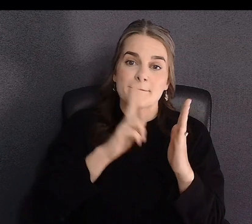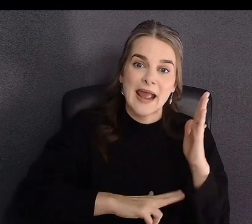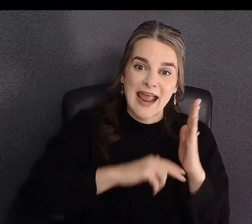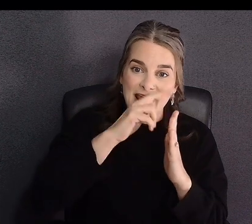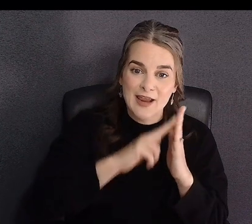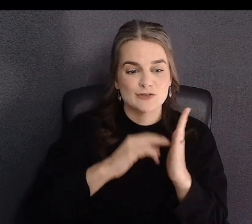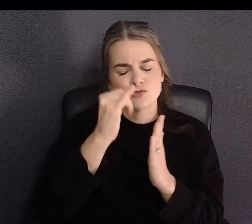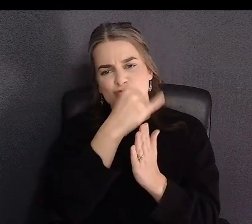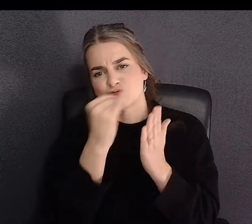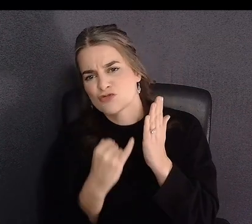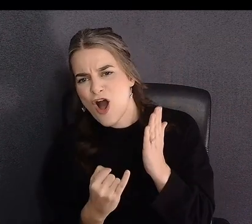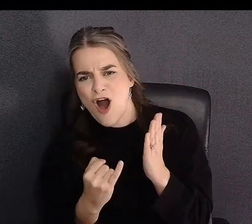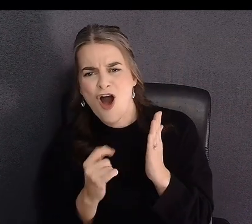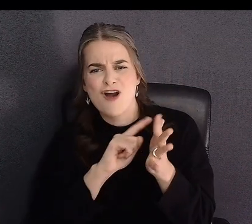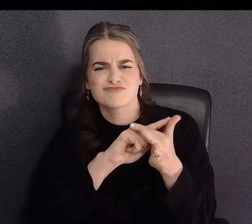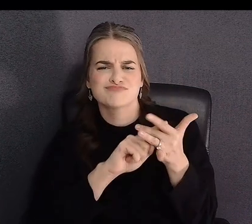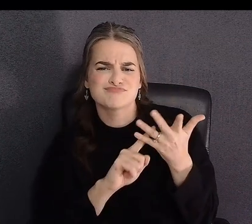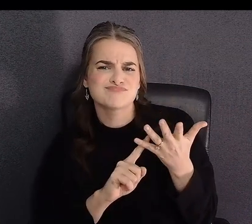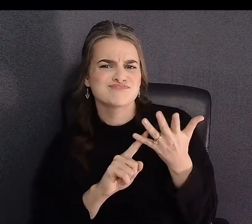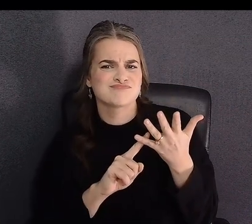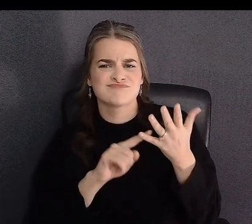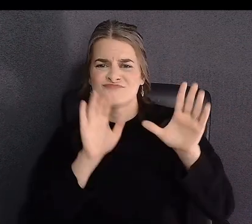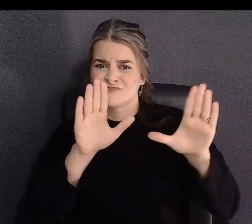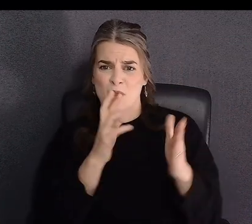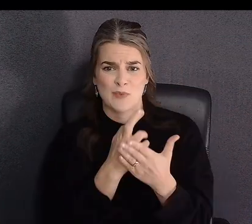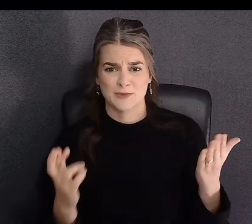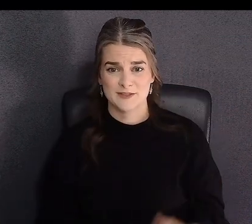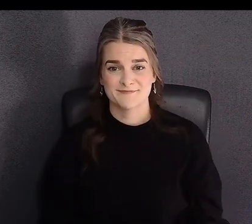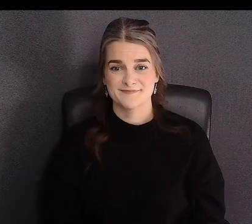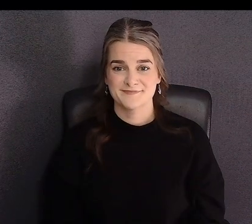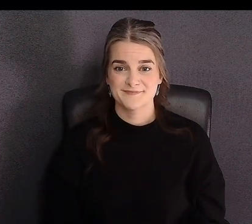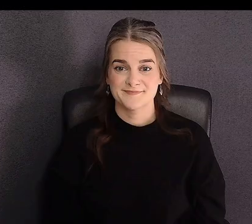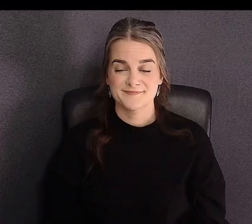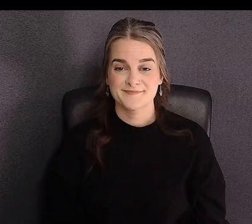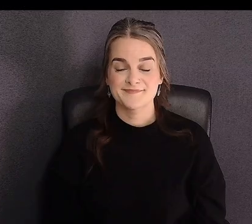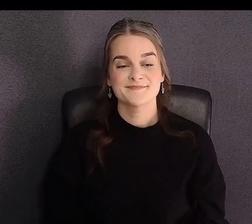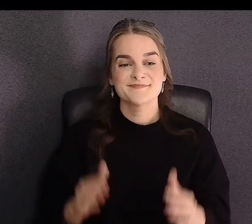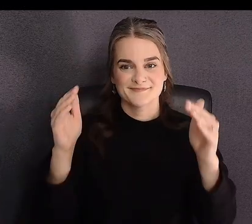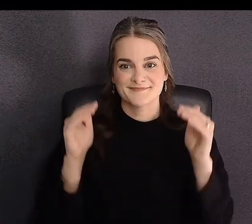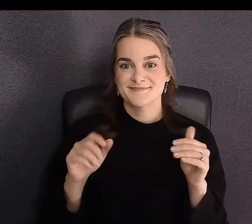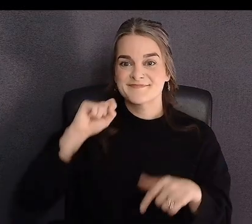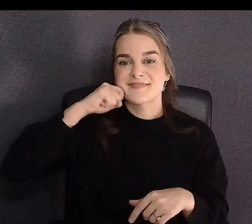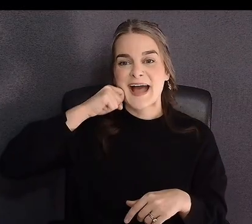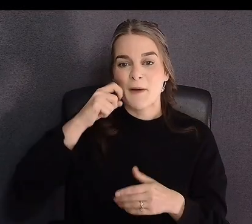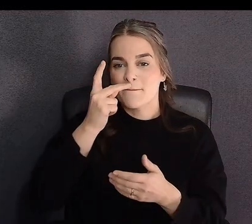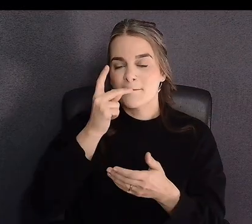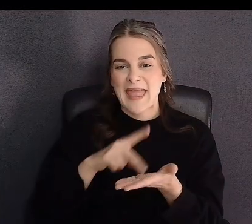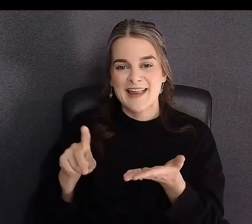It's a great resource. The Apple pen, it only works with MacBooks and, I believe, iPads.